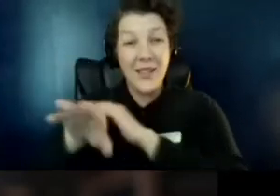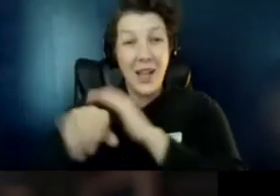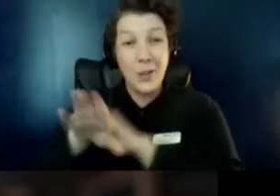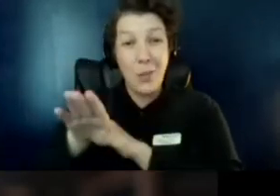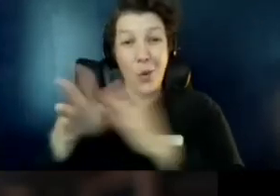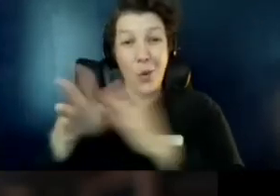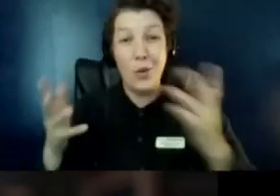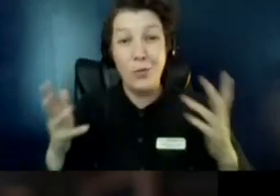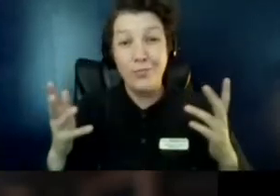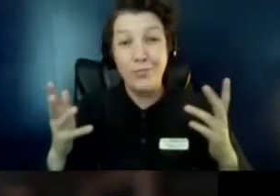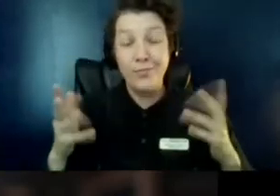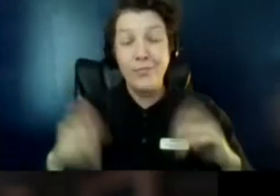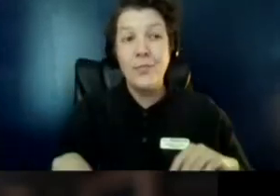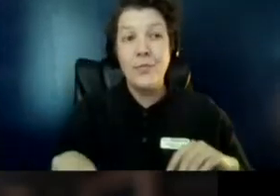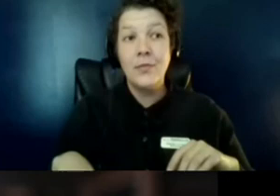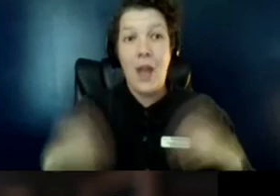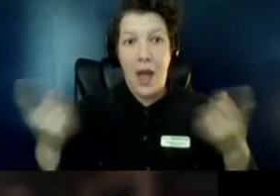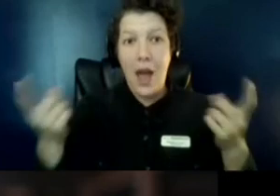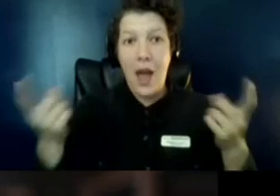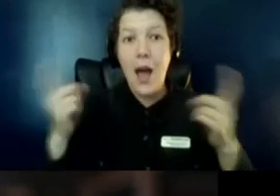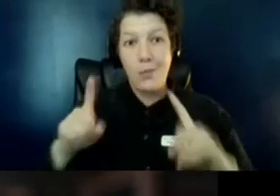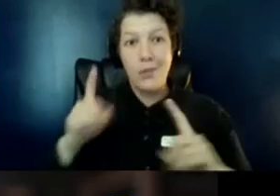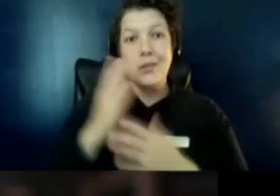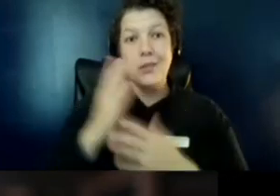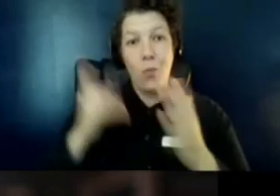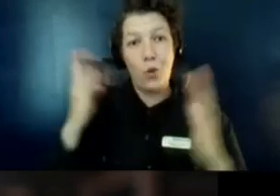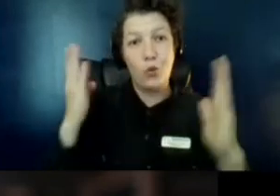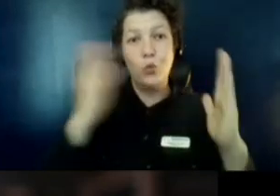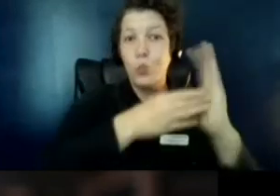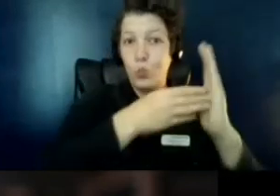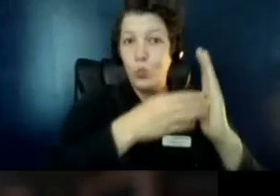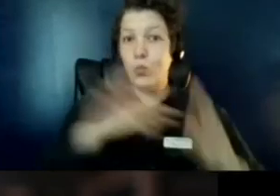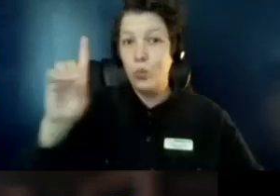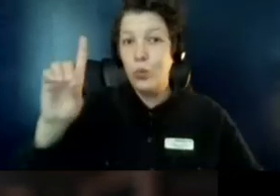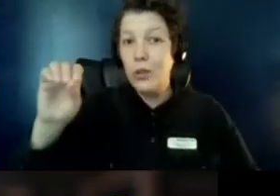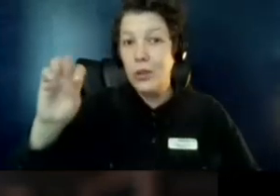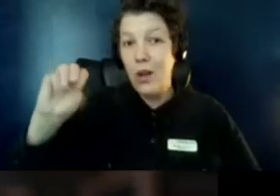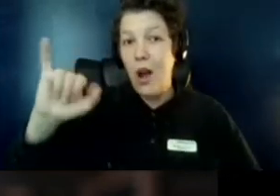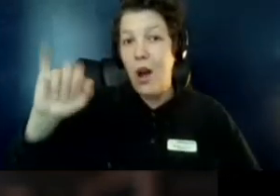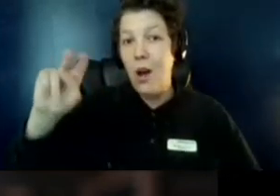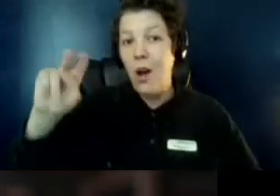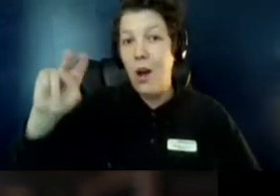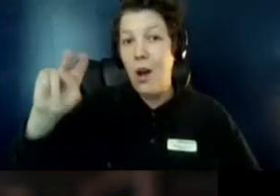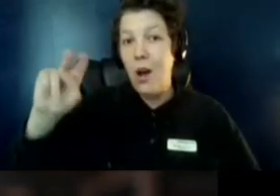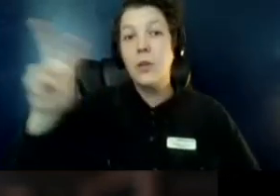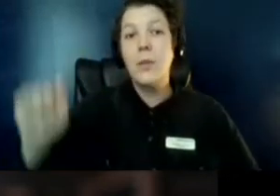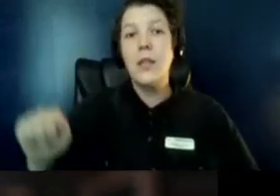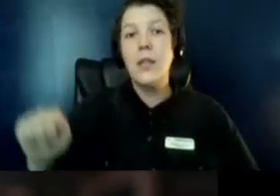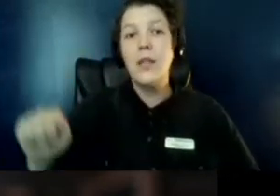their argument was we gave you accommodation. You could call and order your pizza that way.